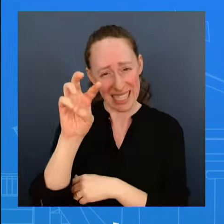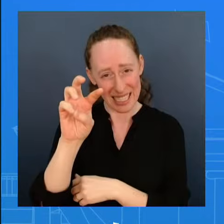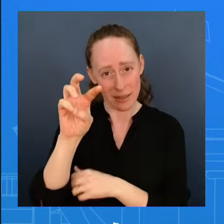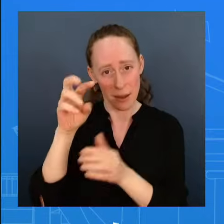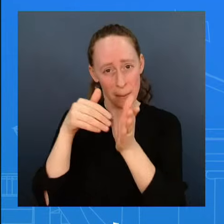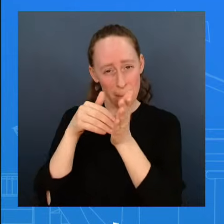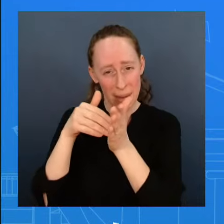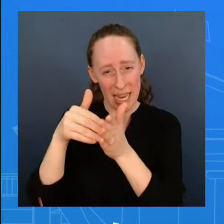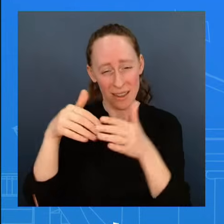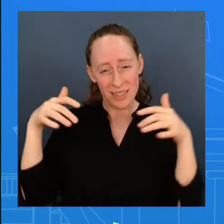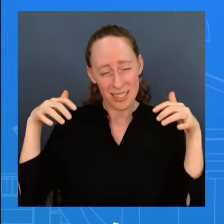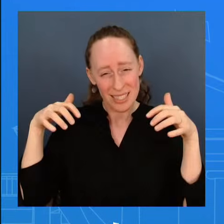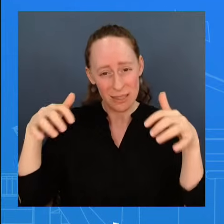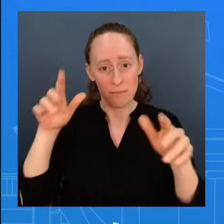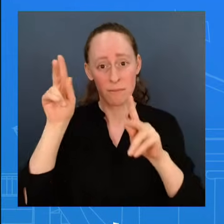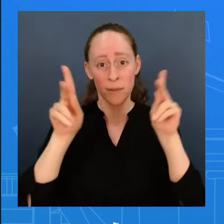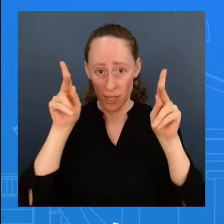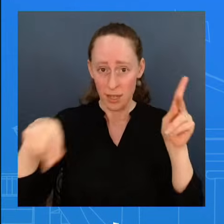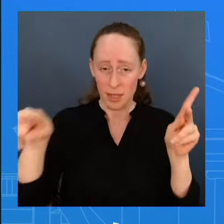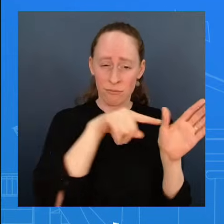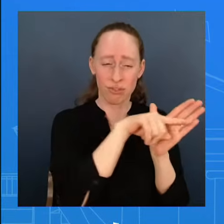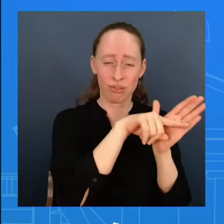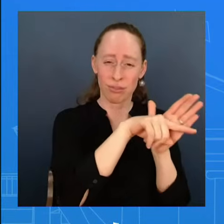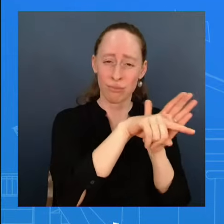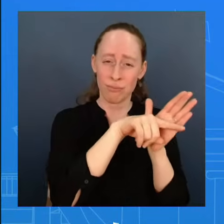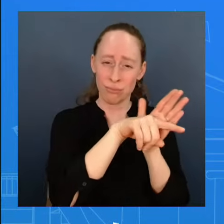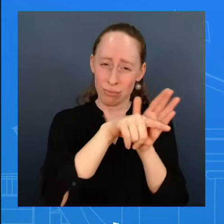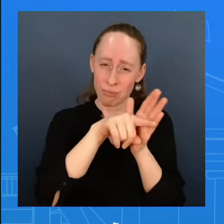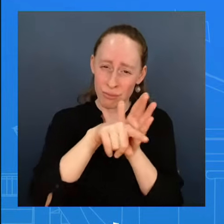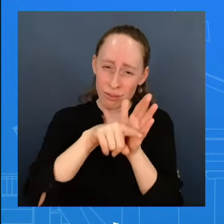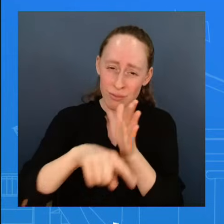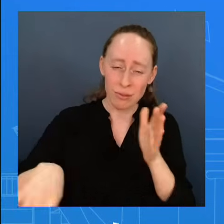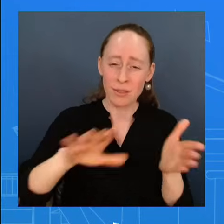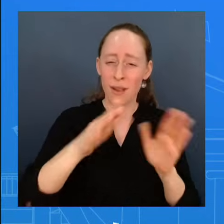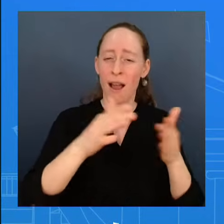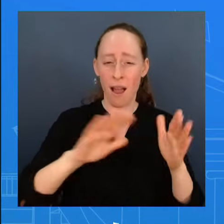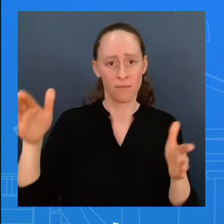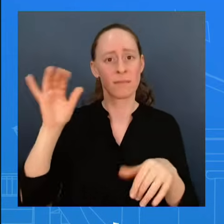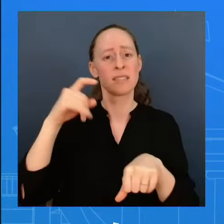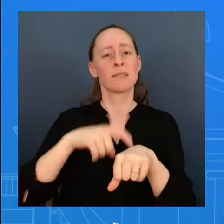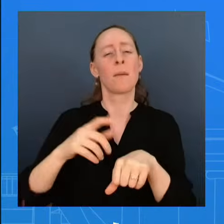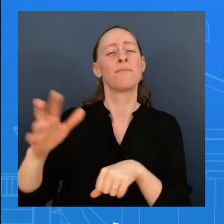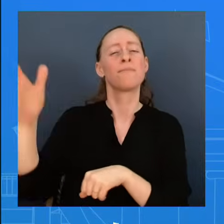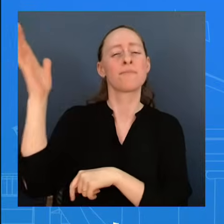and their collaborators during World War Two. The President will also discuss our moral duty